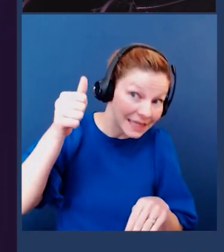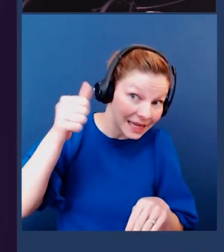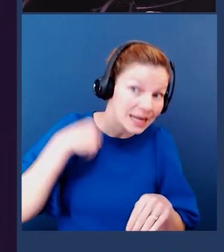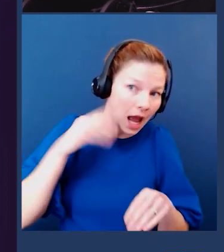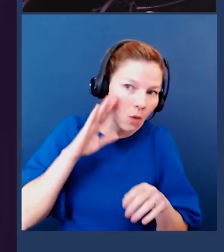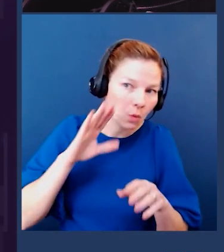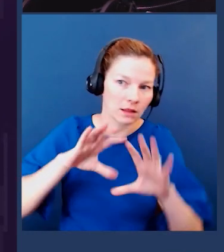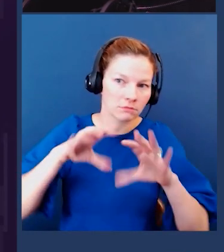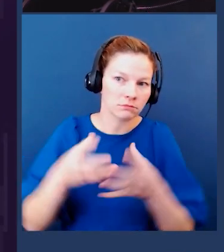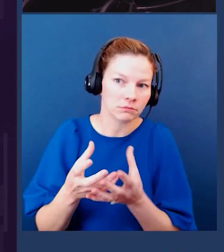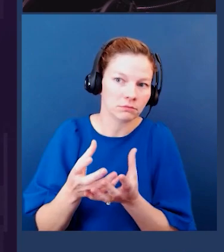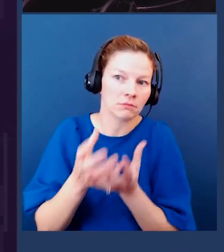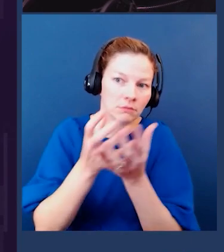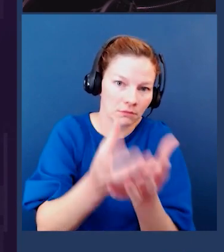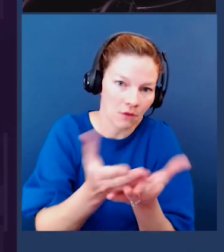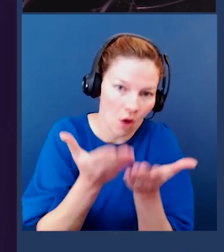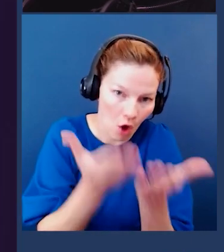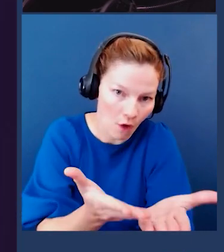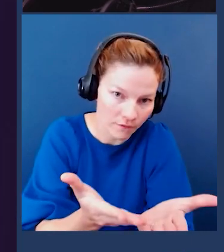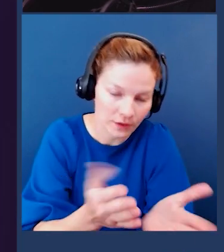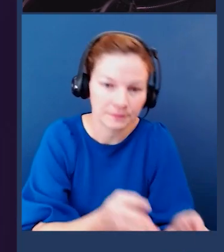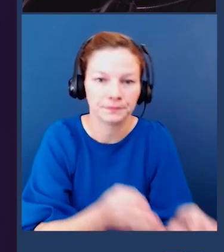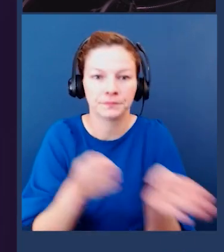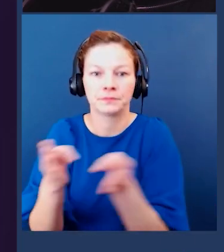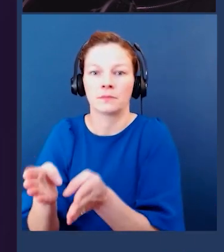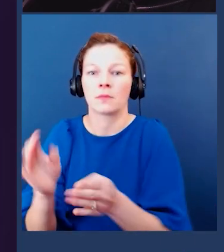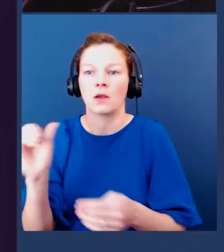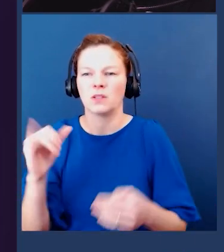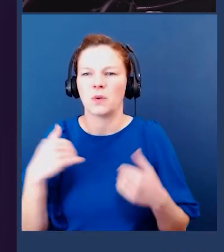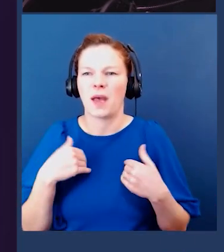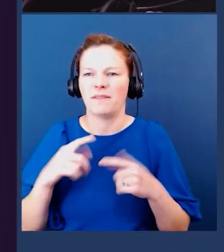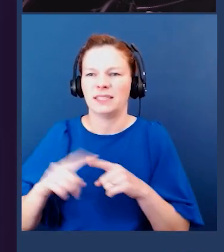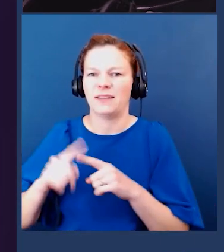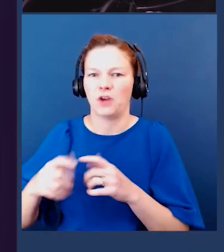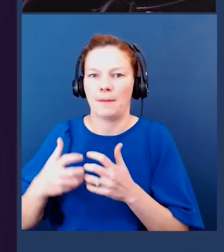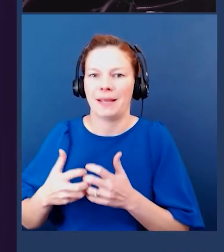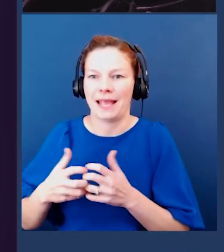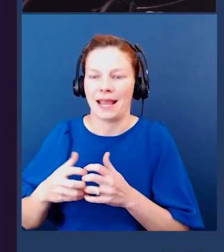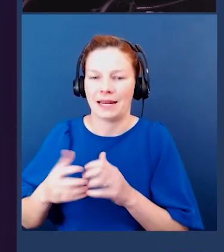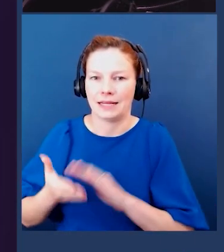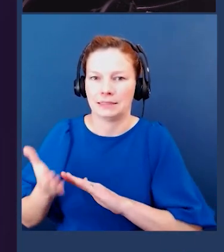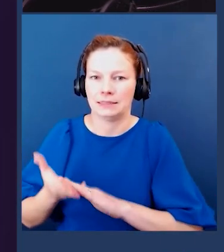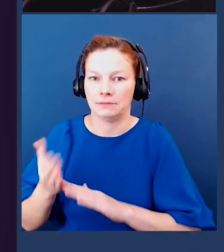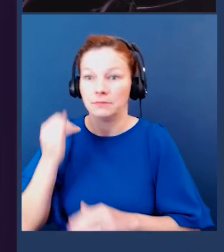And also, I have pity mechanics, so here's if you reach 100, so I guarantee a drop, basically.